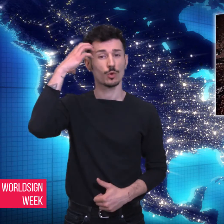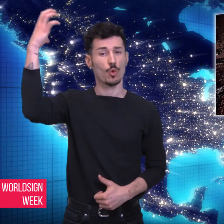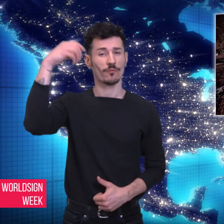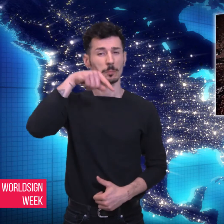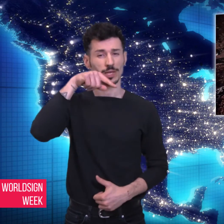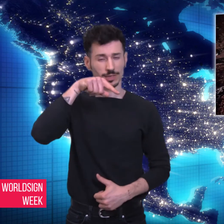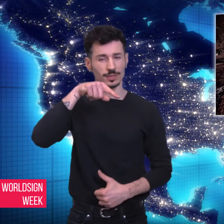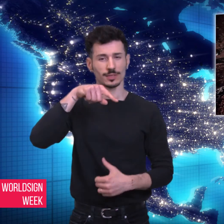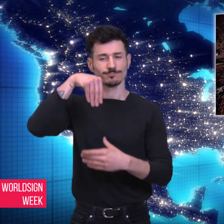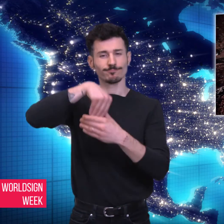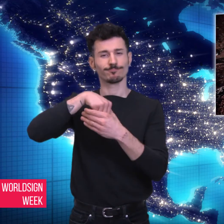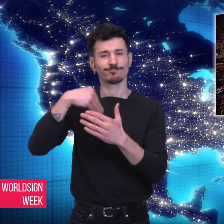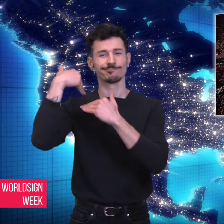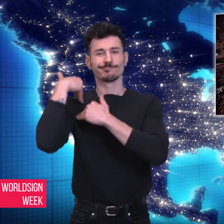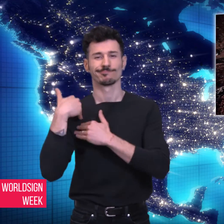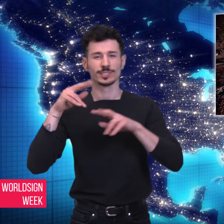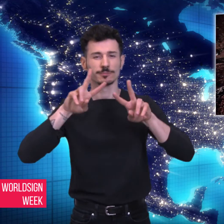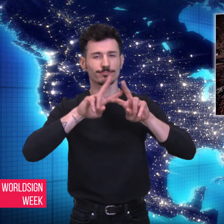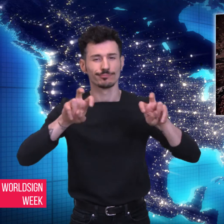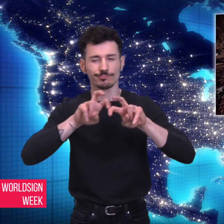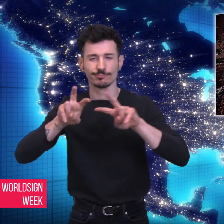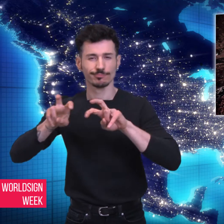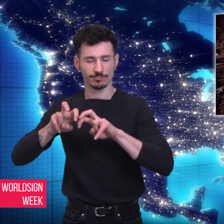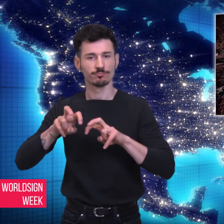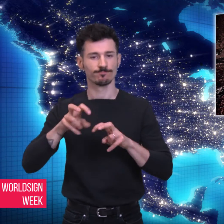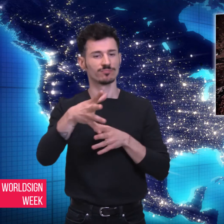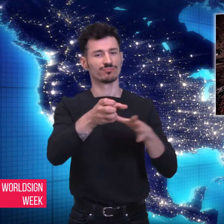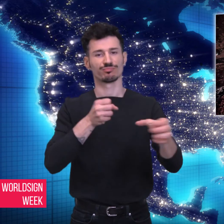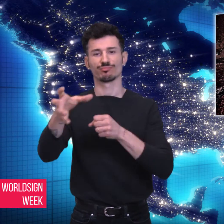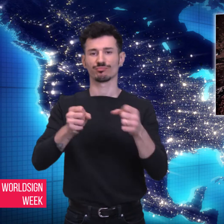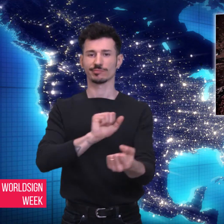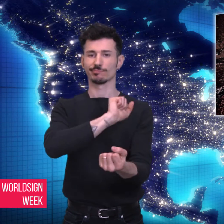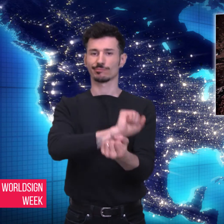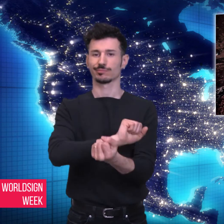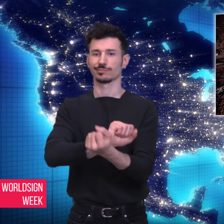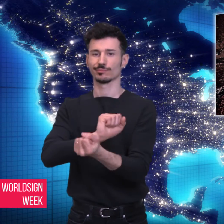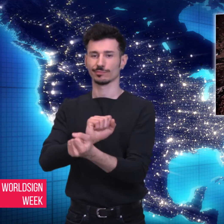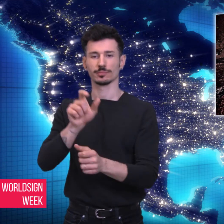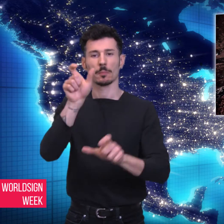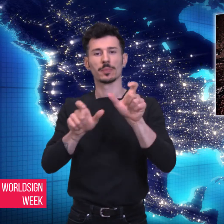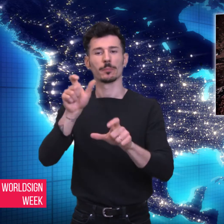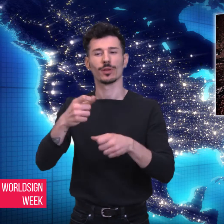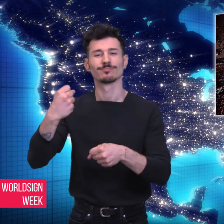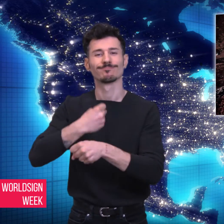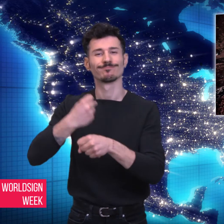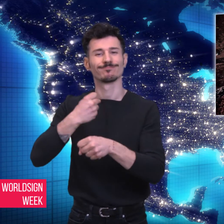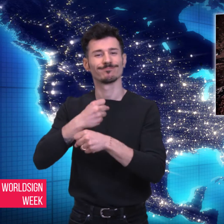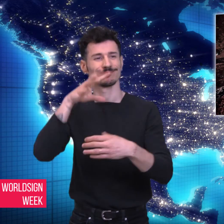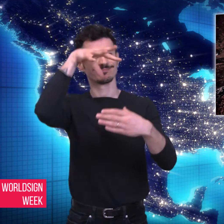Government investigators arrested some dam workers and